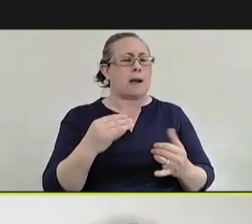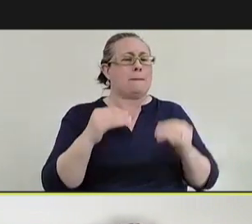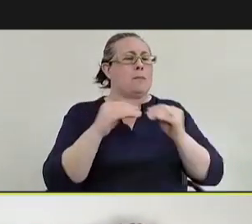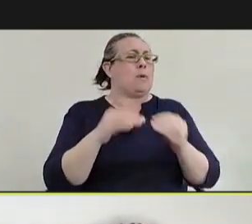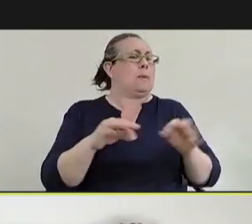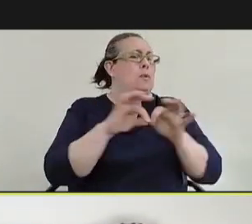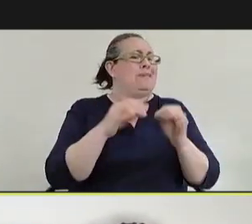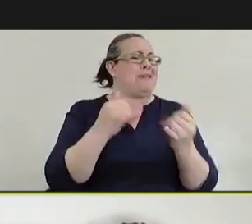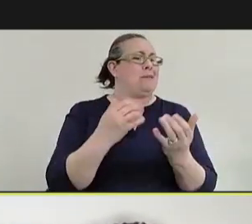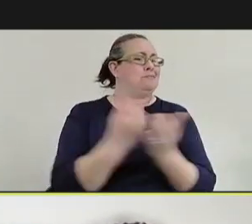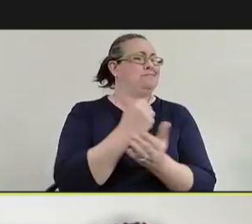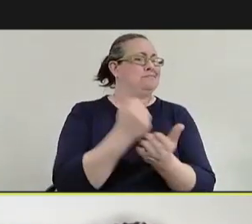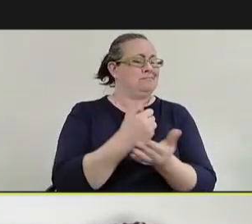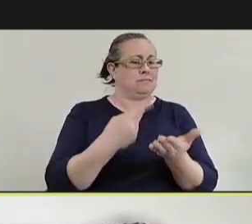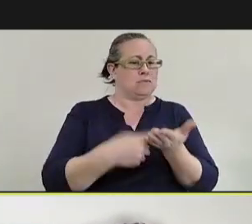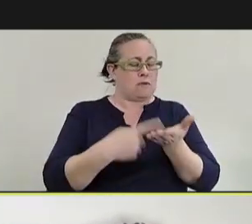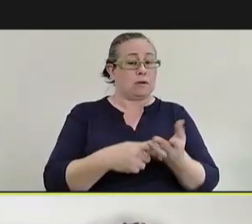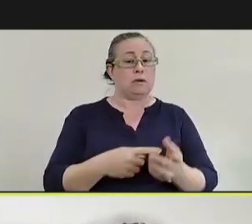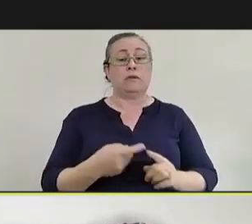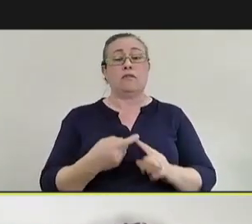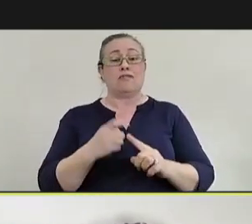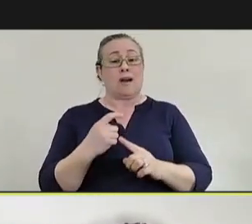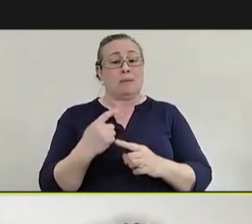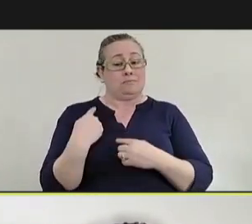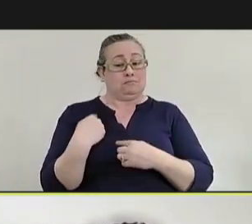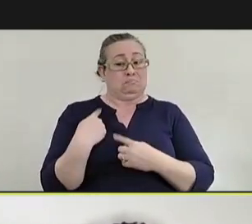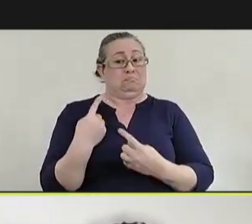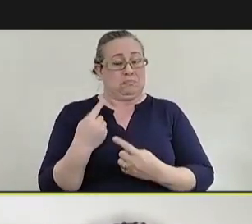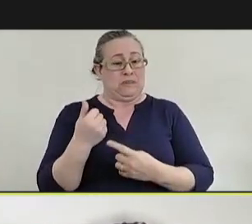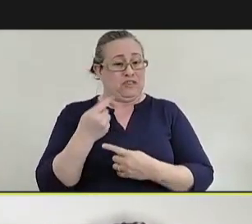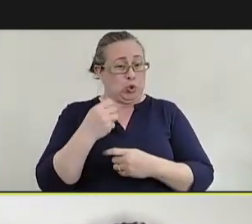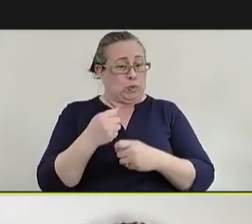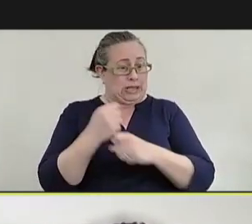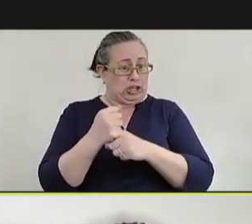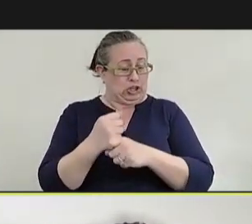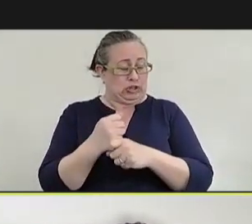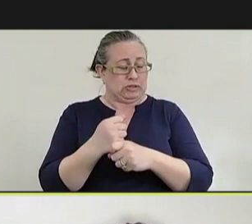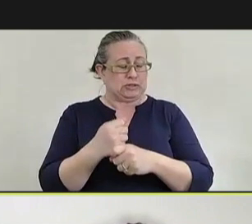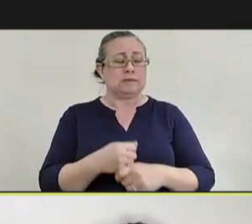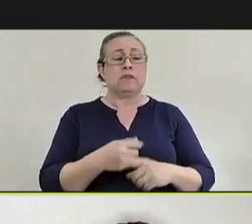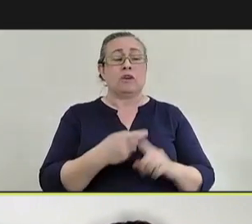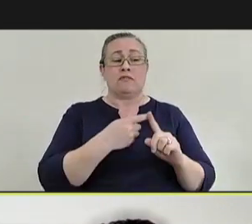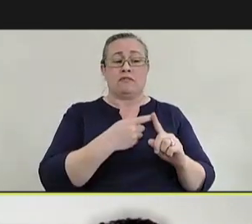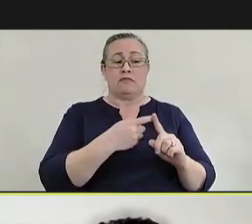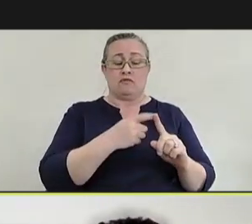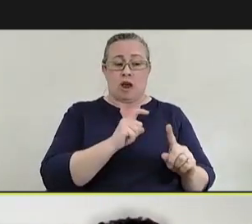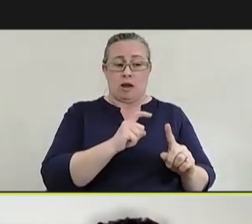from a really exciting past couple of years, we now actually went from prior to the COVID